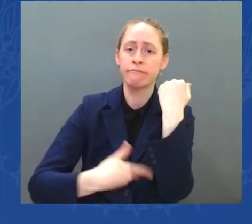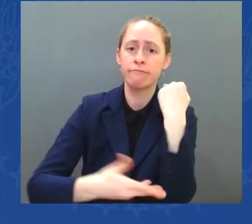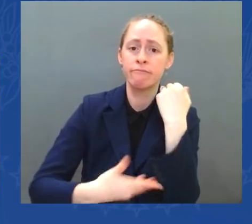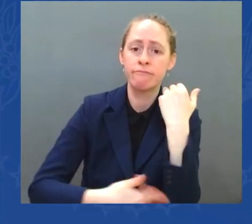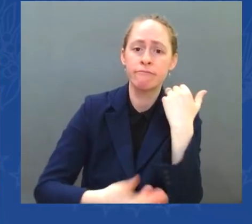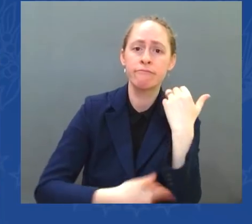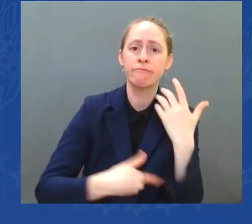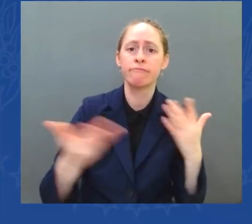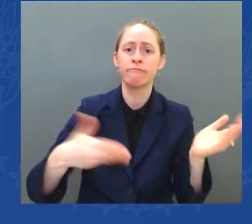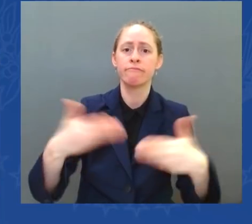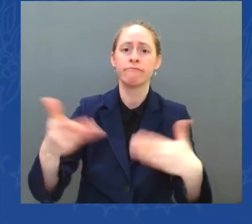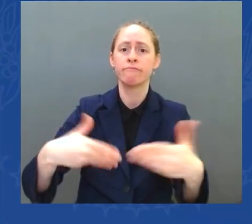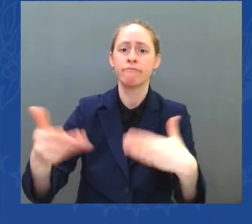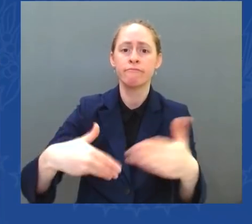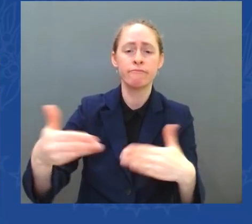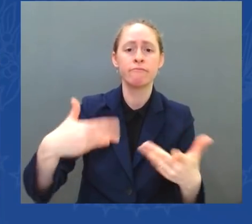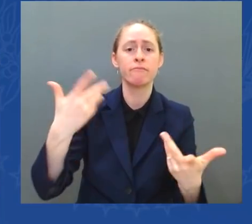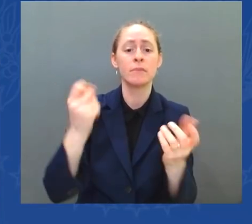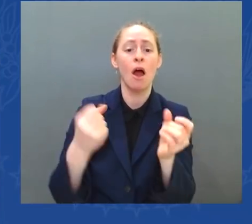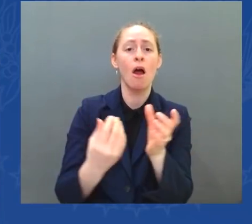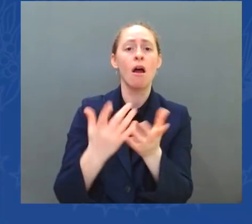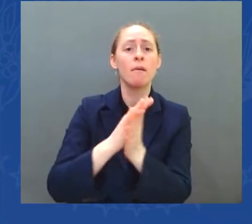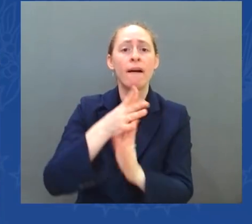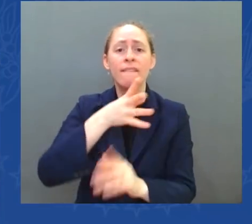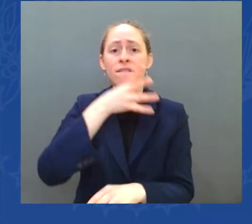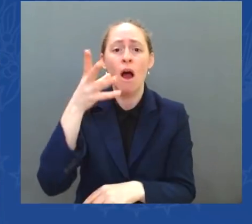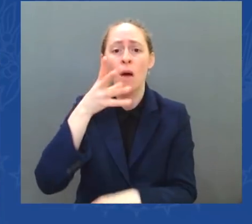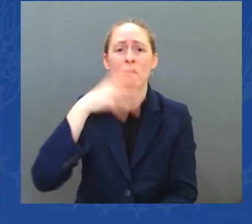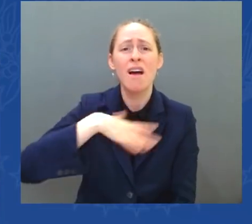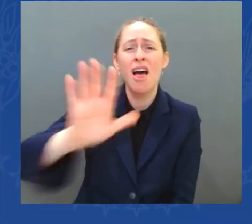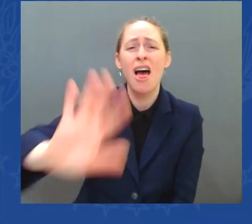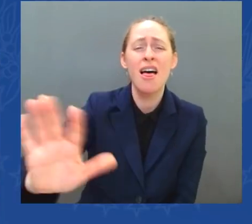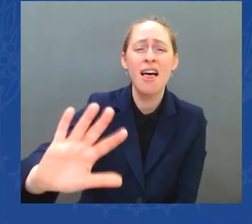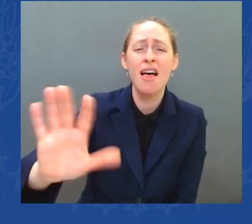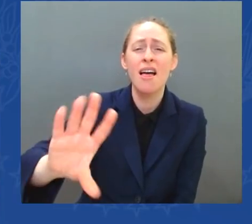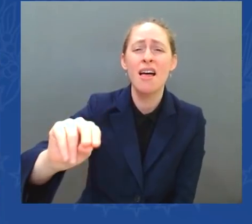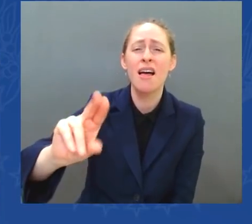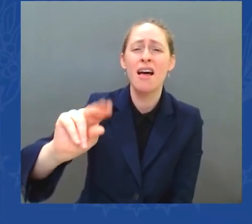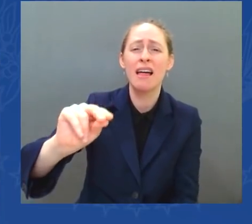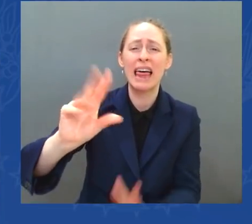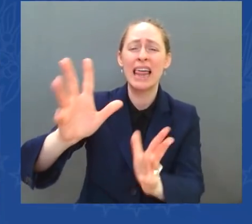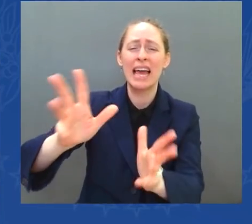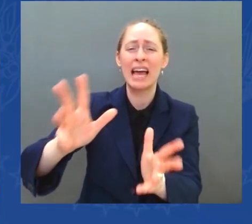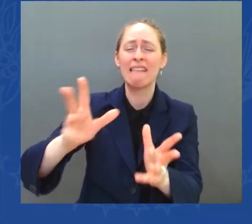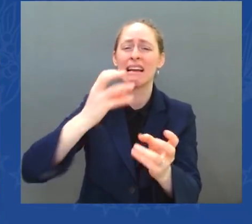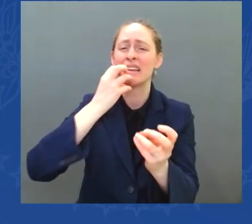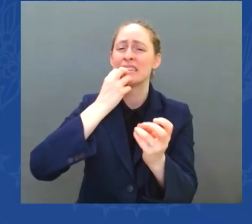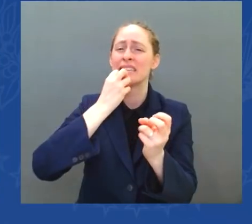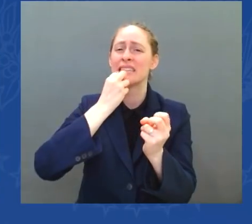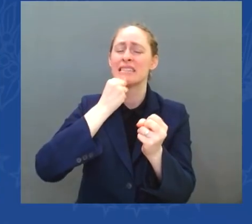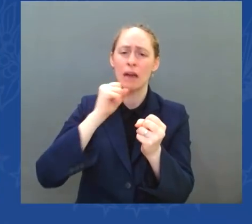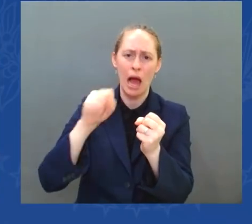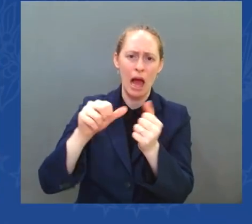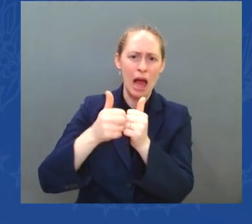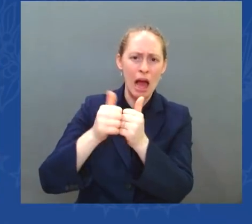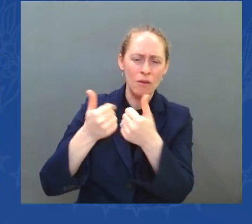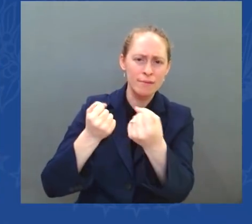that Greensboro's been built on is a possibility. The 21 century smart textiles, they used chips and sensors